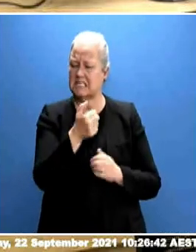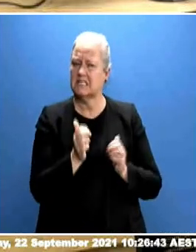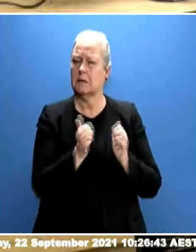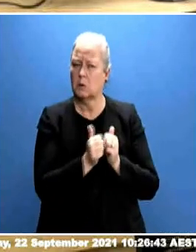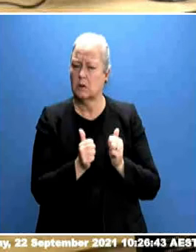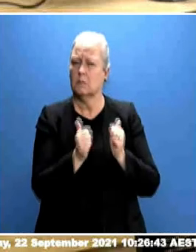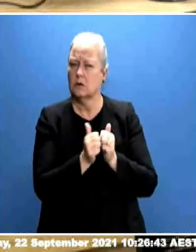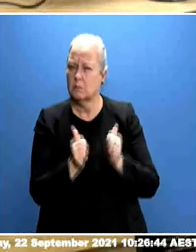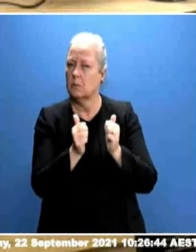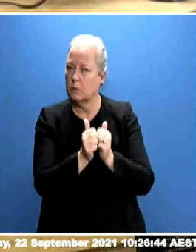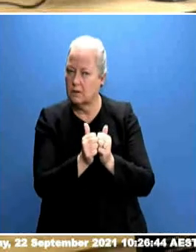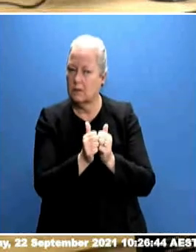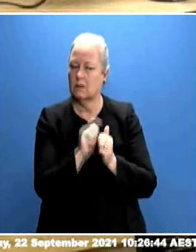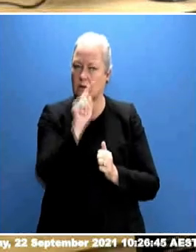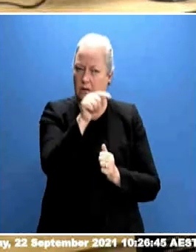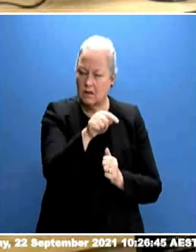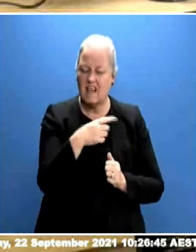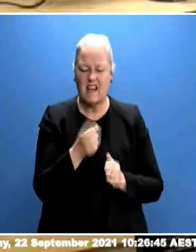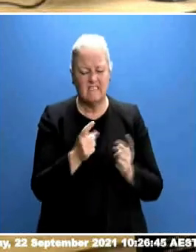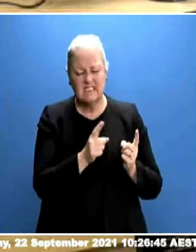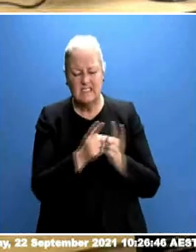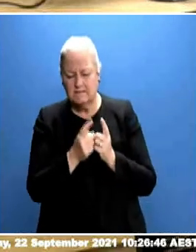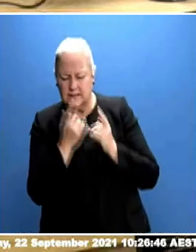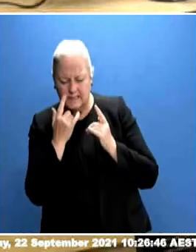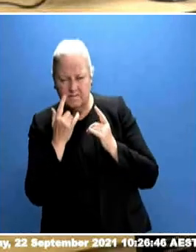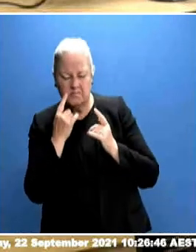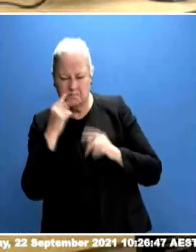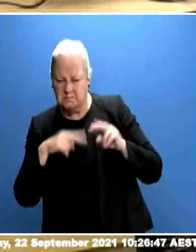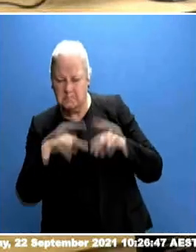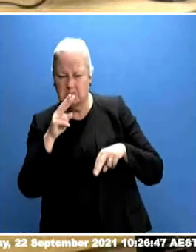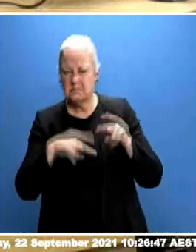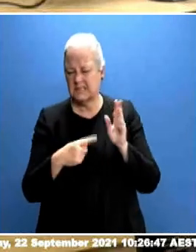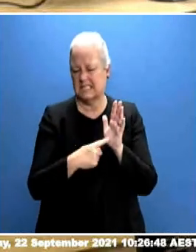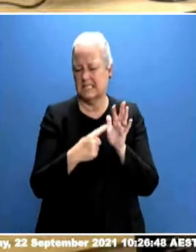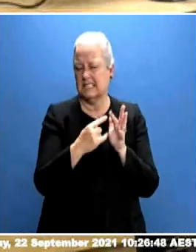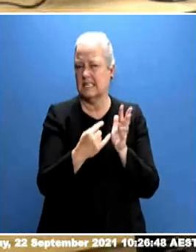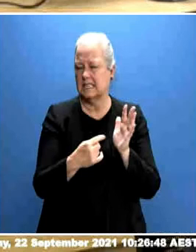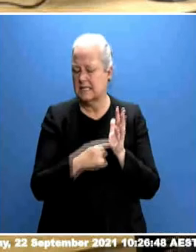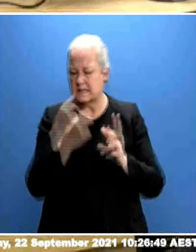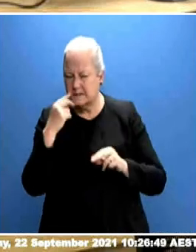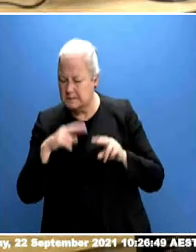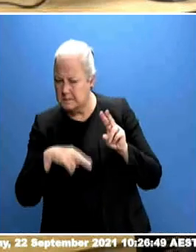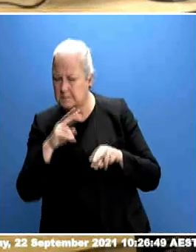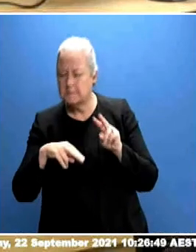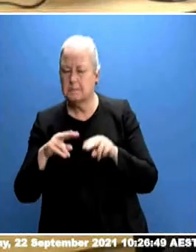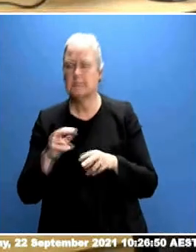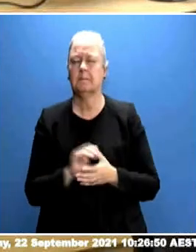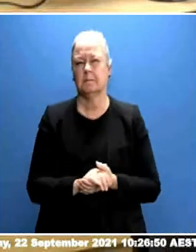where they did different tests and stuff like that, and around